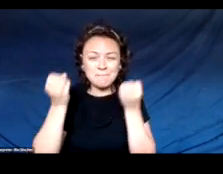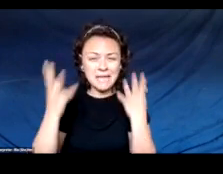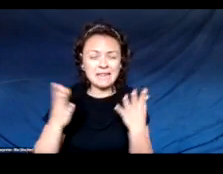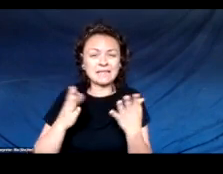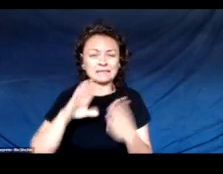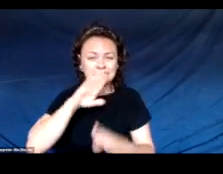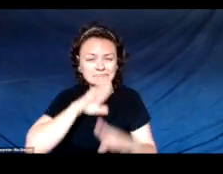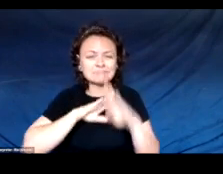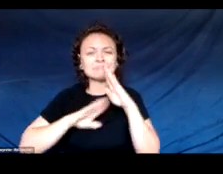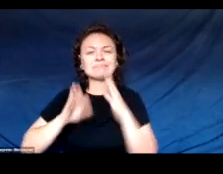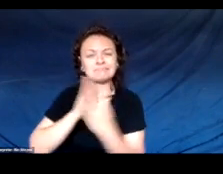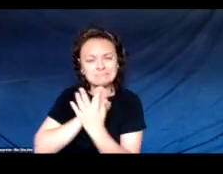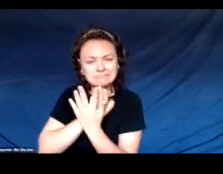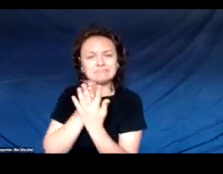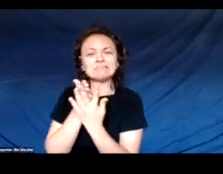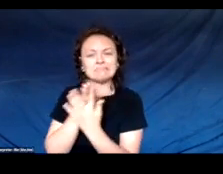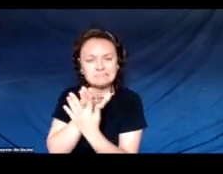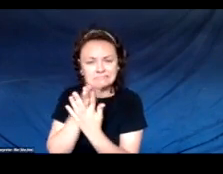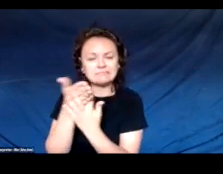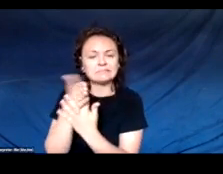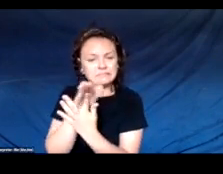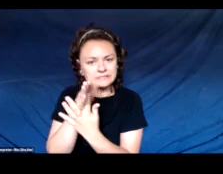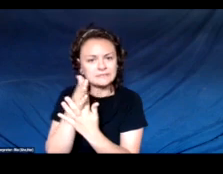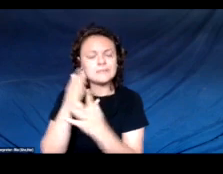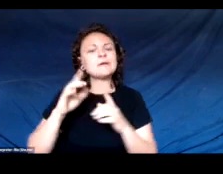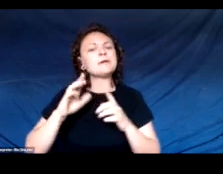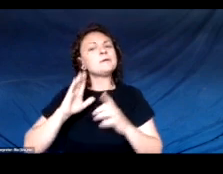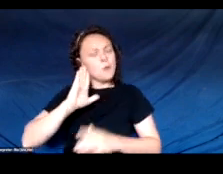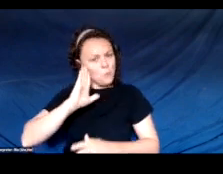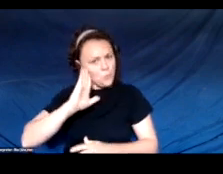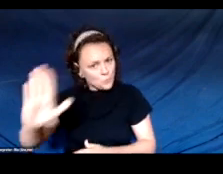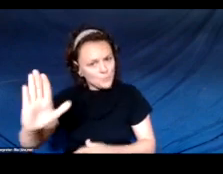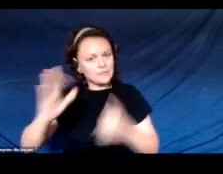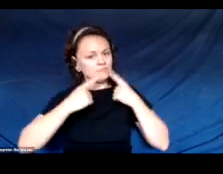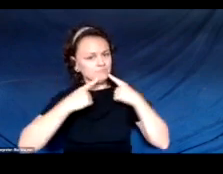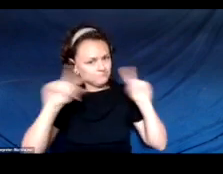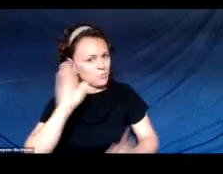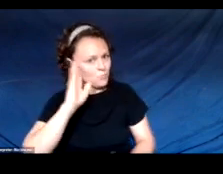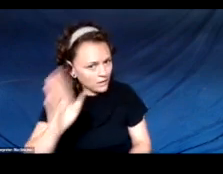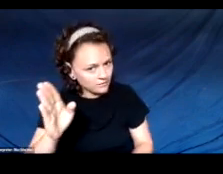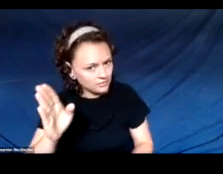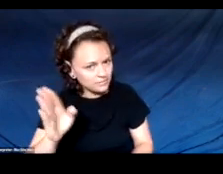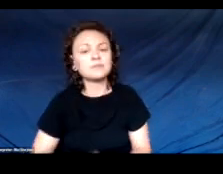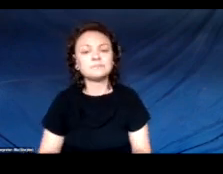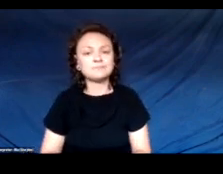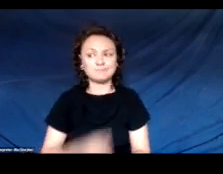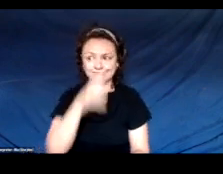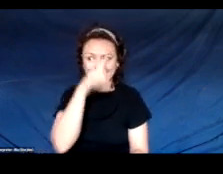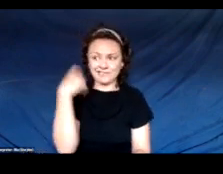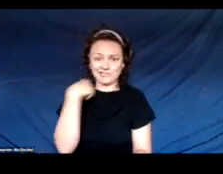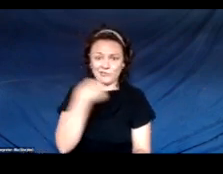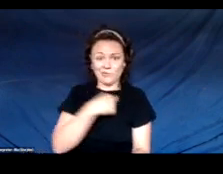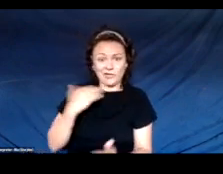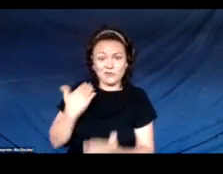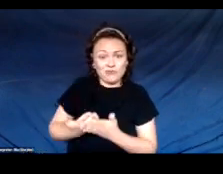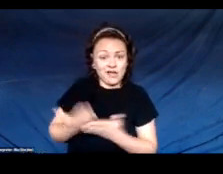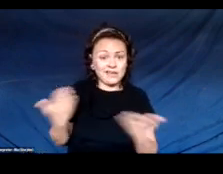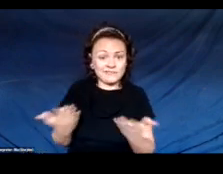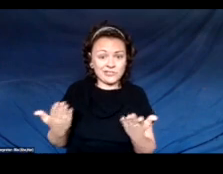but we'll get there and as we got here to having a green card,